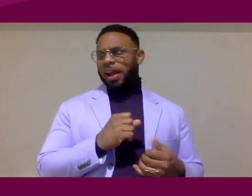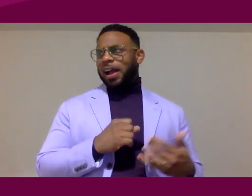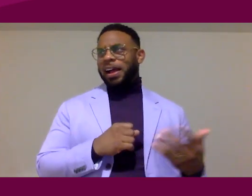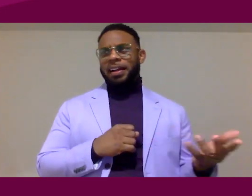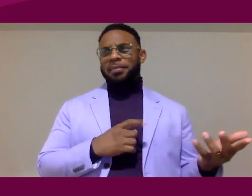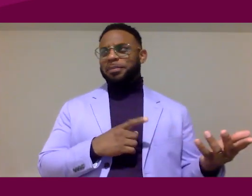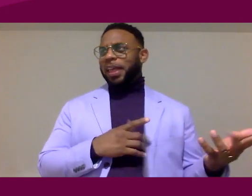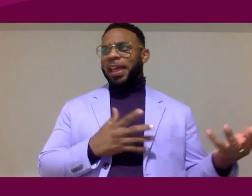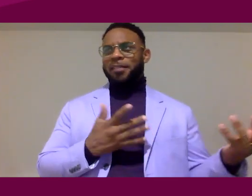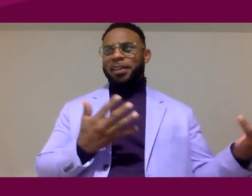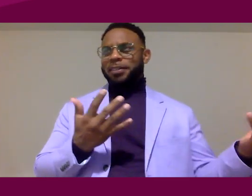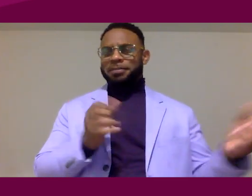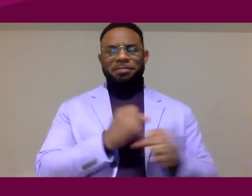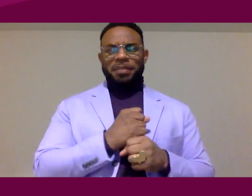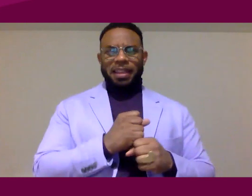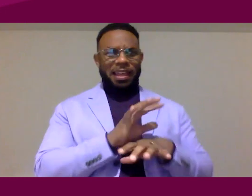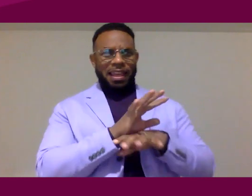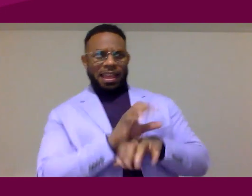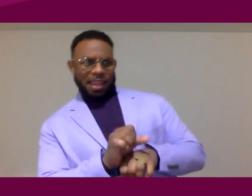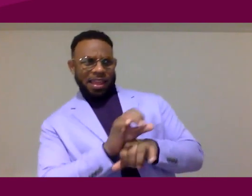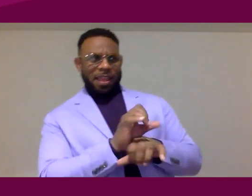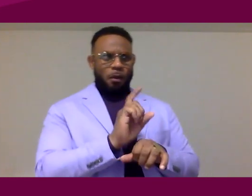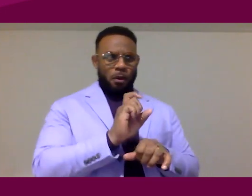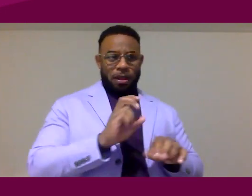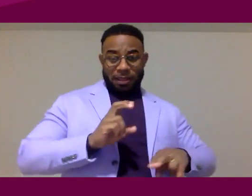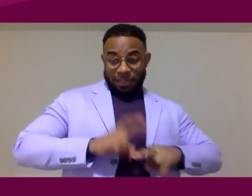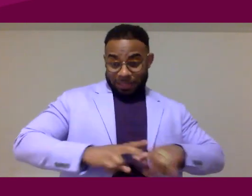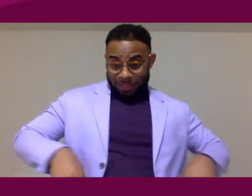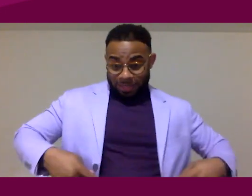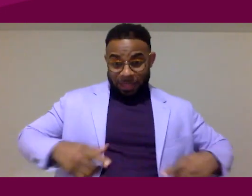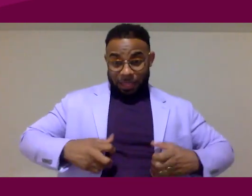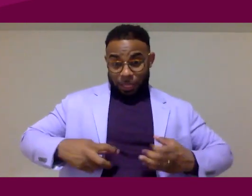They've made adaptations where their chair can charge their phone.